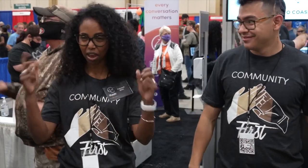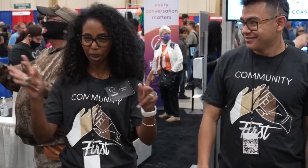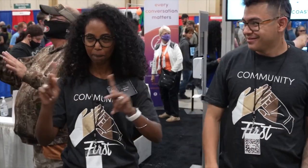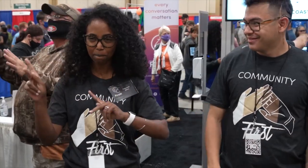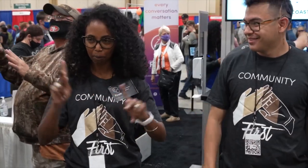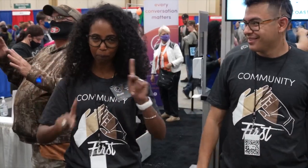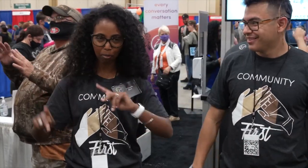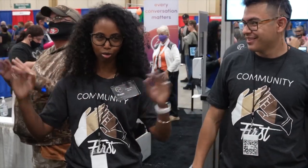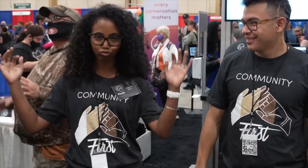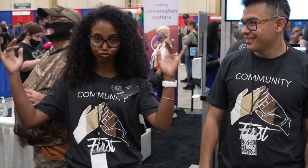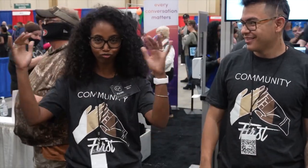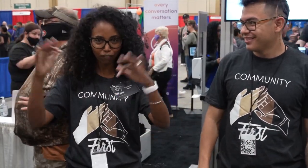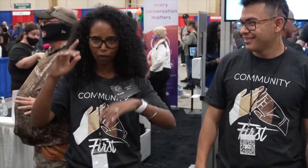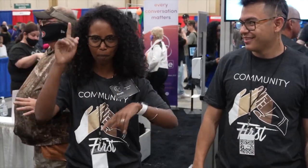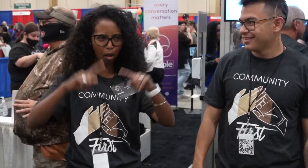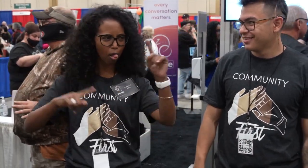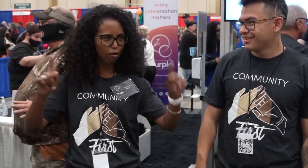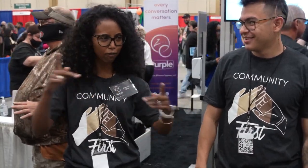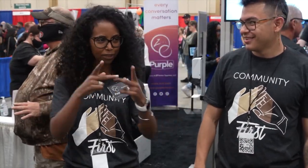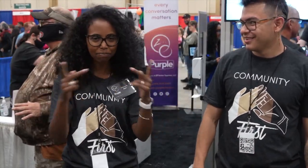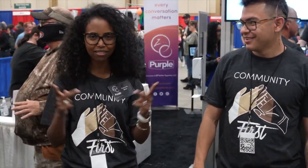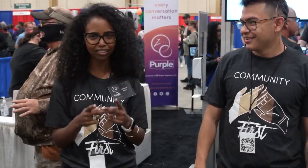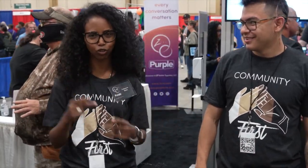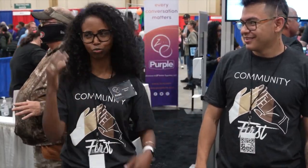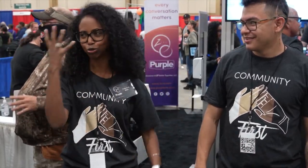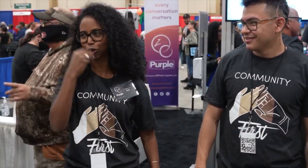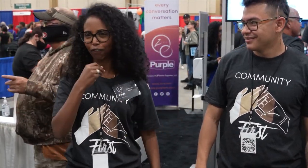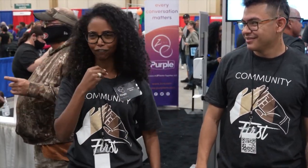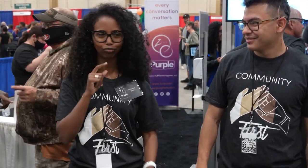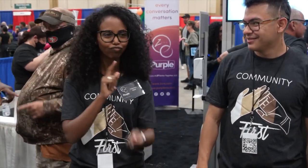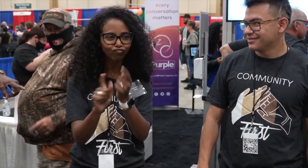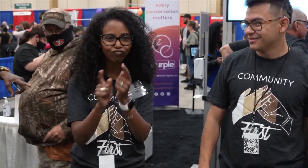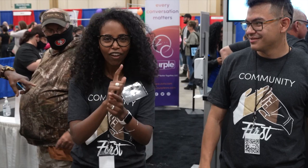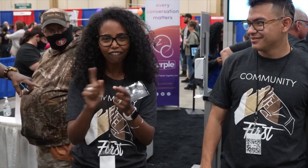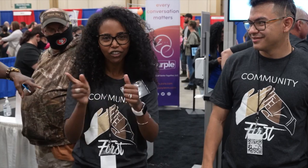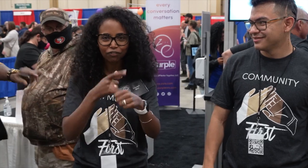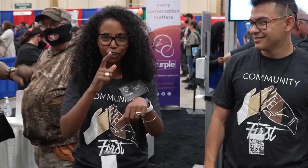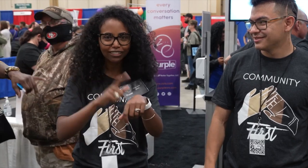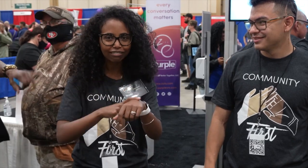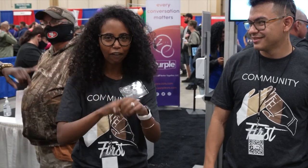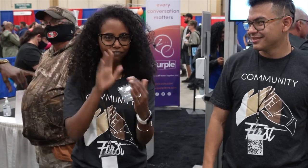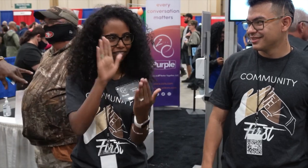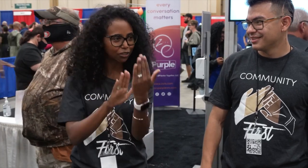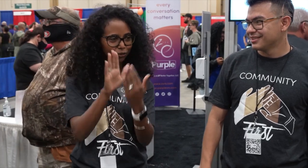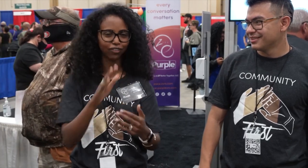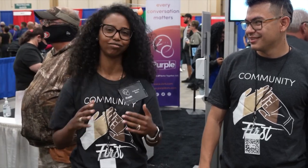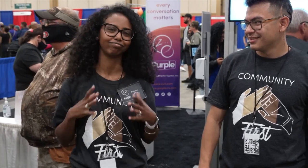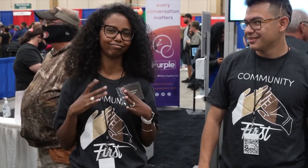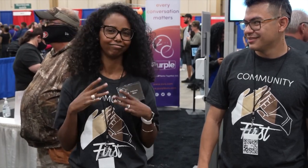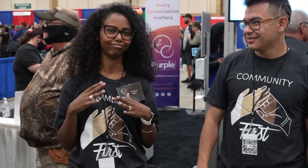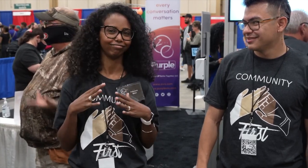Many people have come here from all over and it’s beautiful to meet all these people face to face.